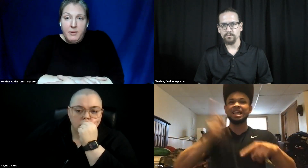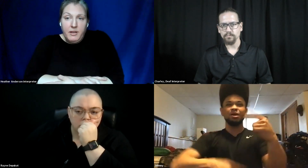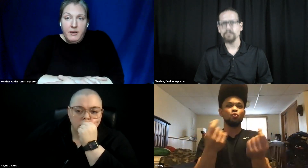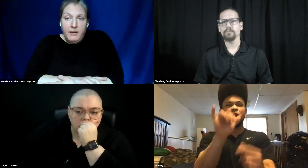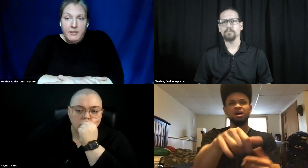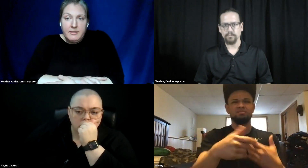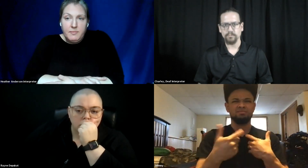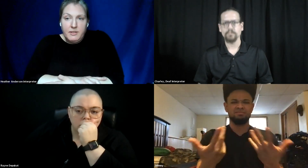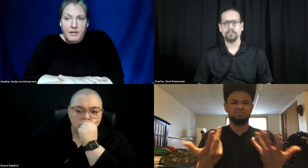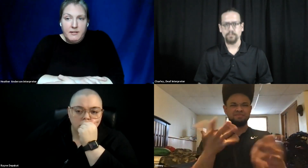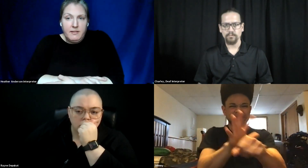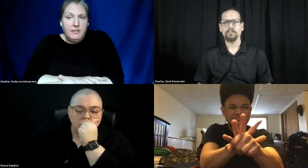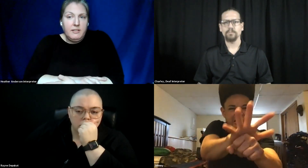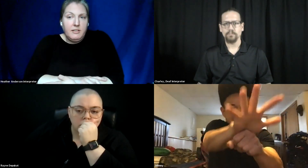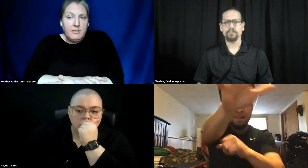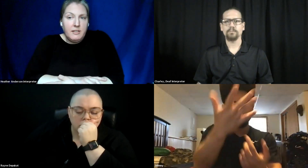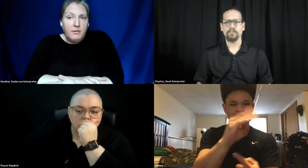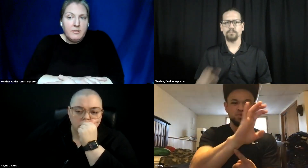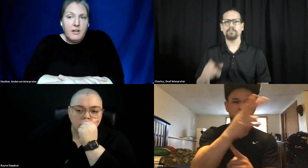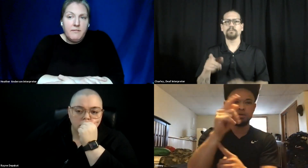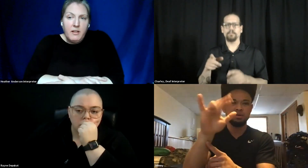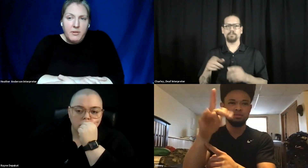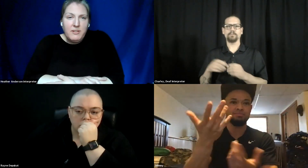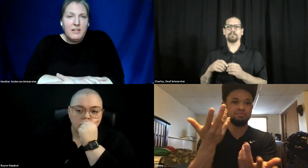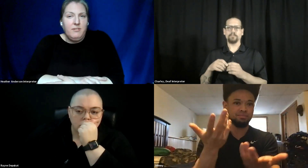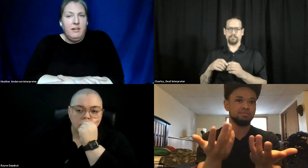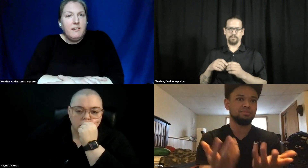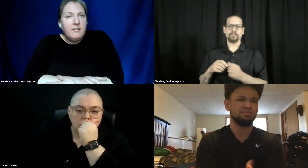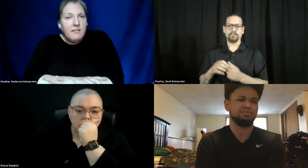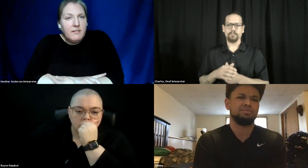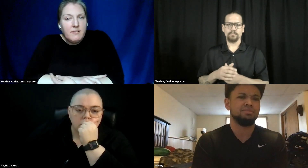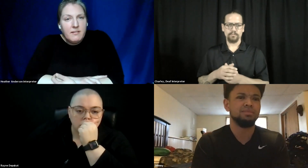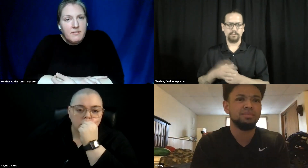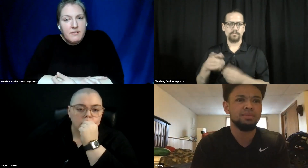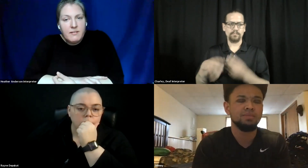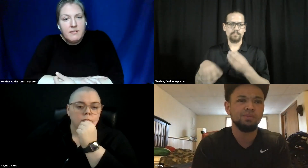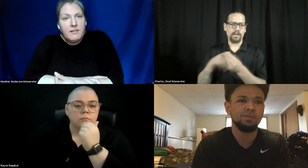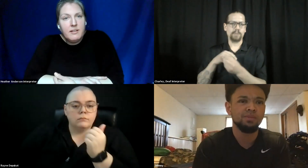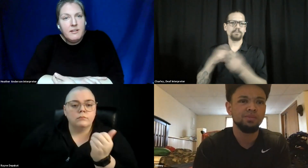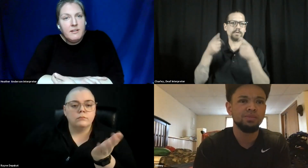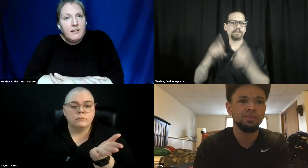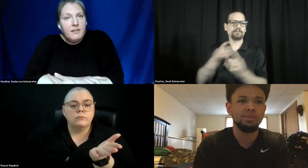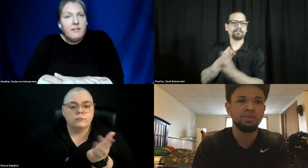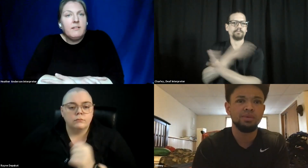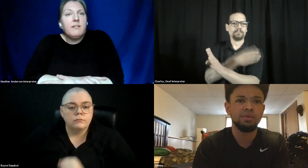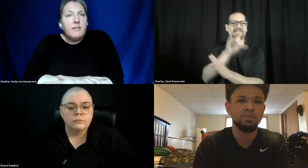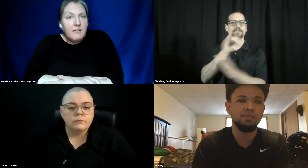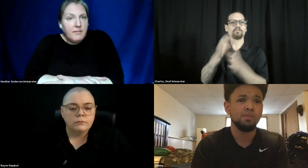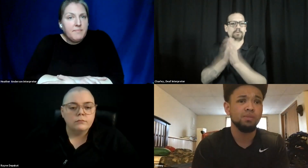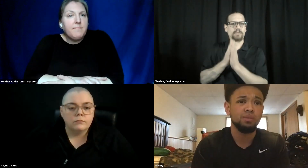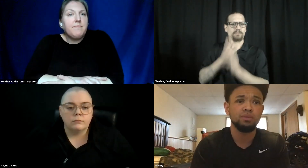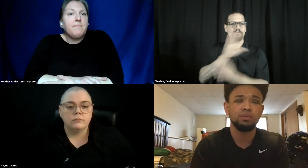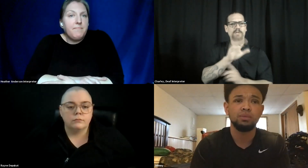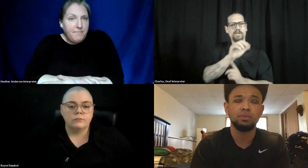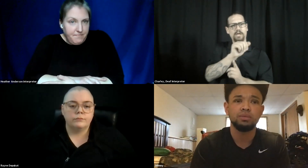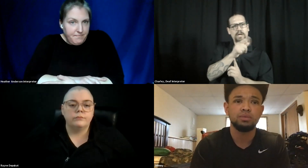But it seems like CDHH if there was none available yet that